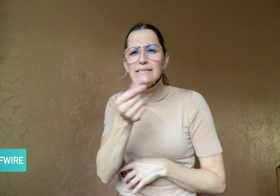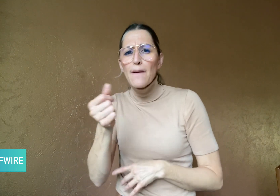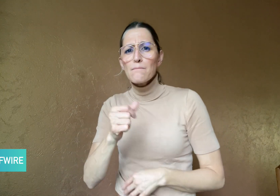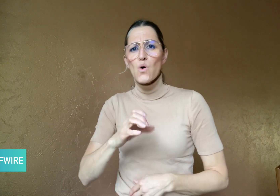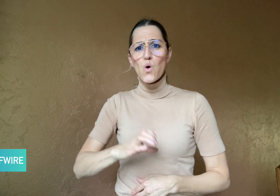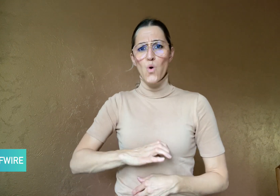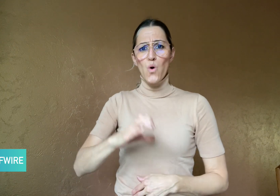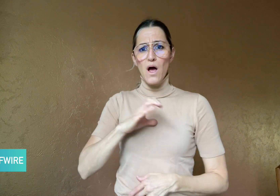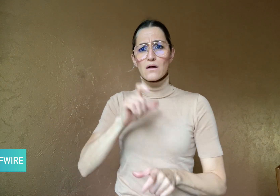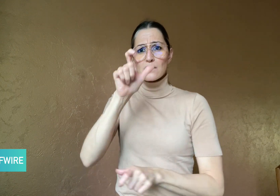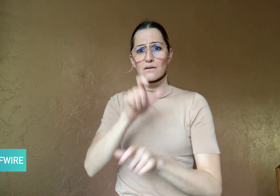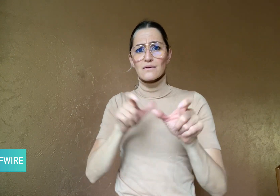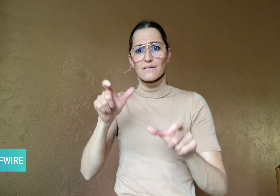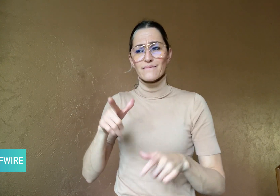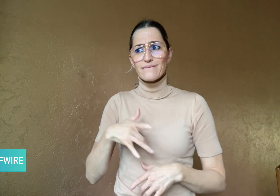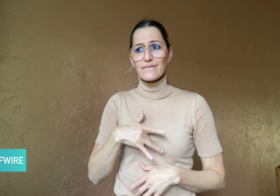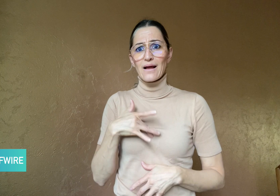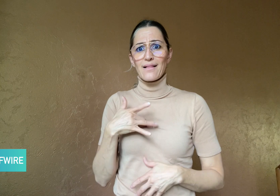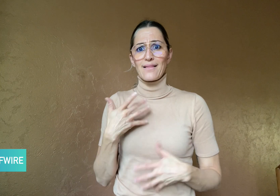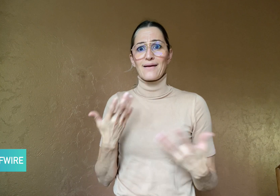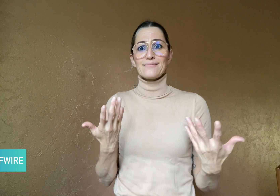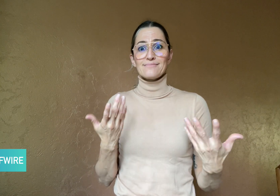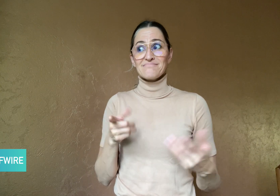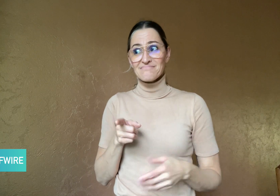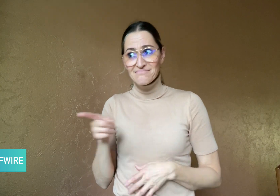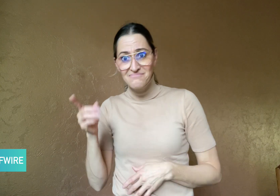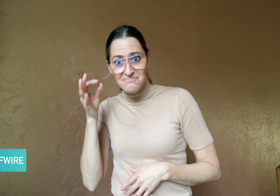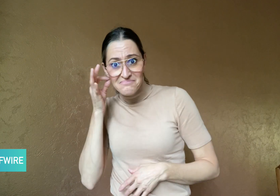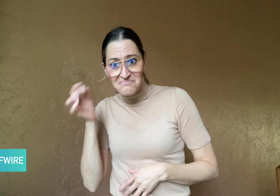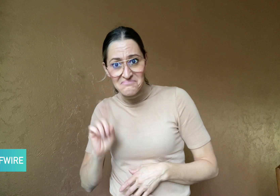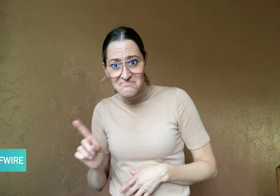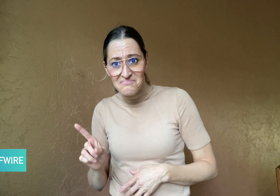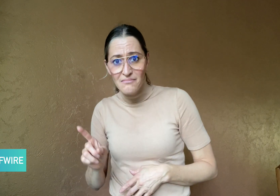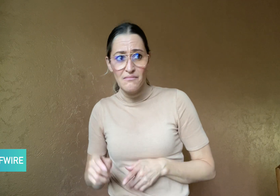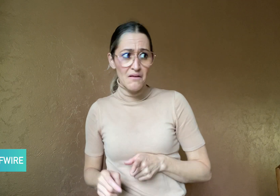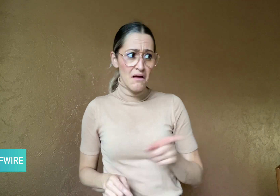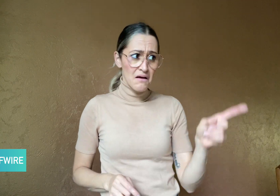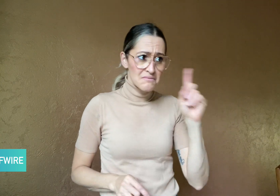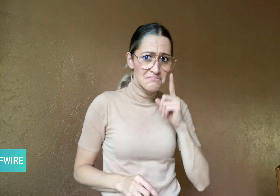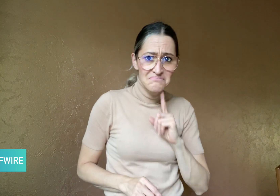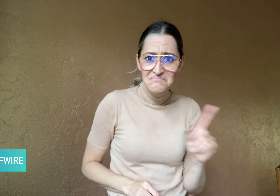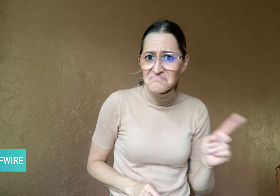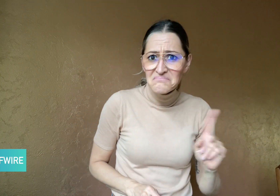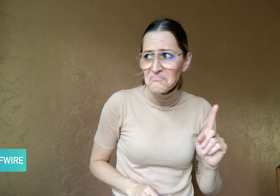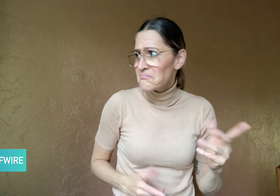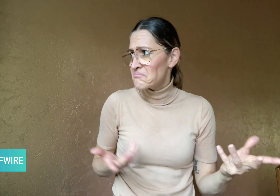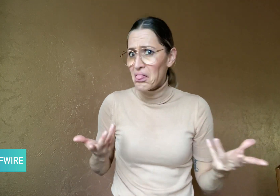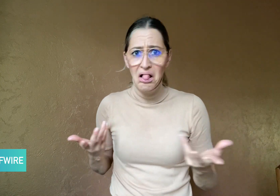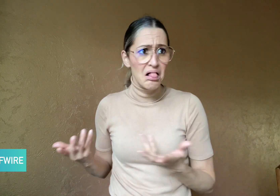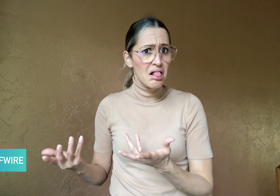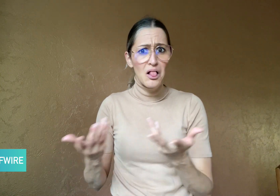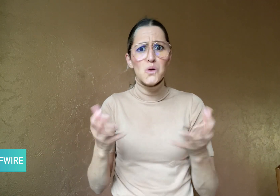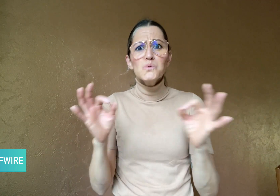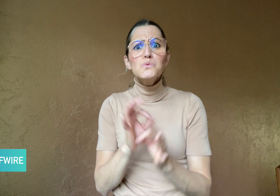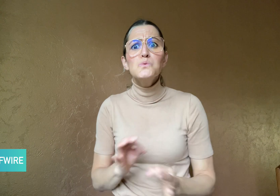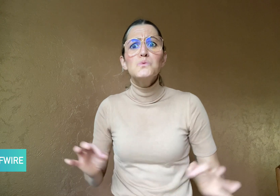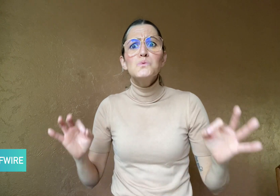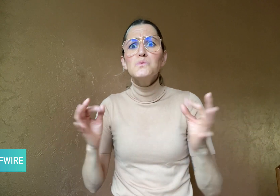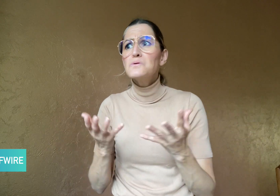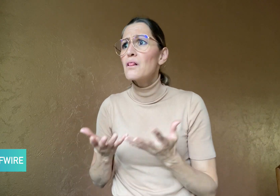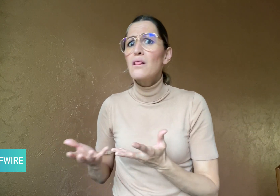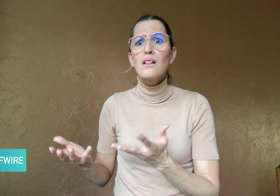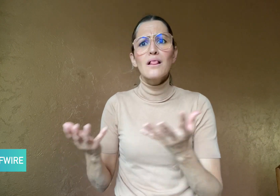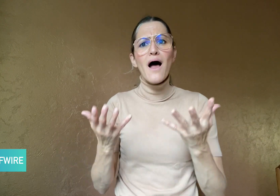like they belong nowhere, without their own “place.”